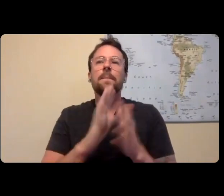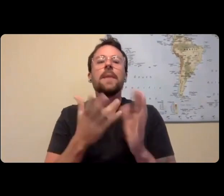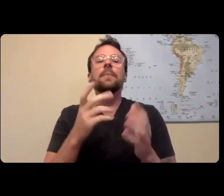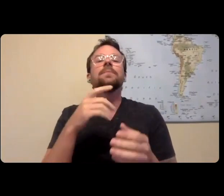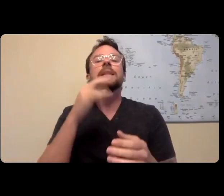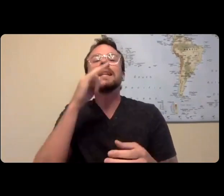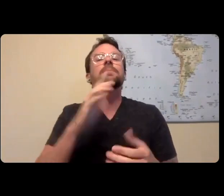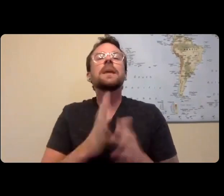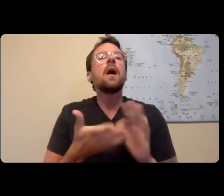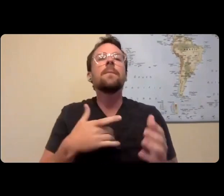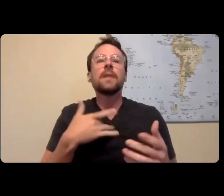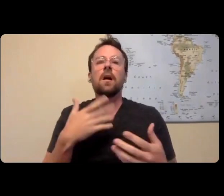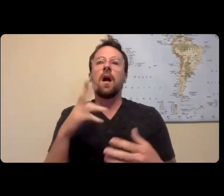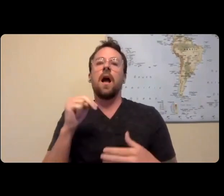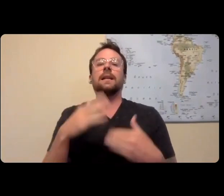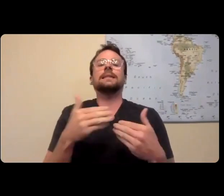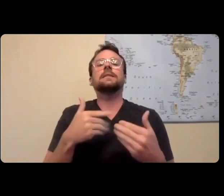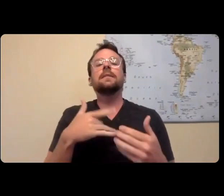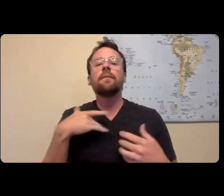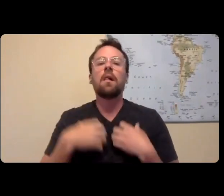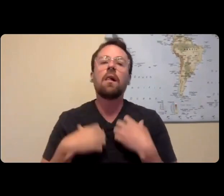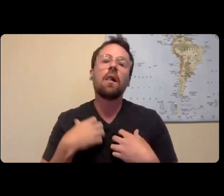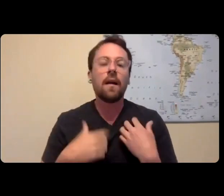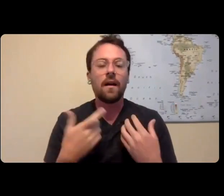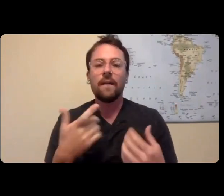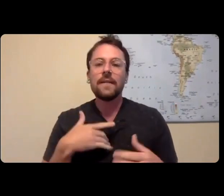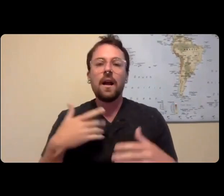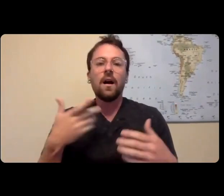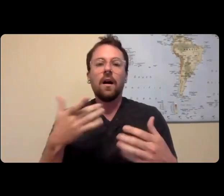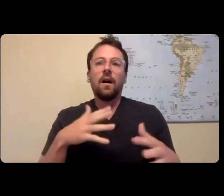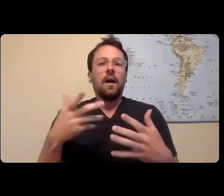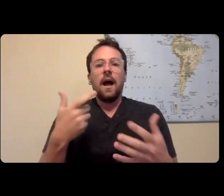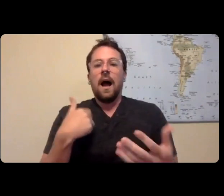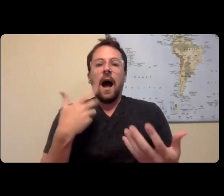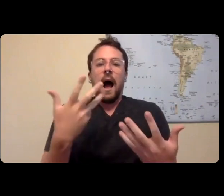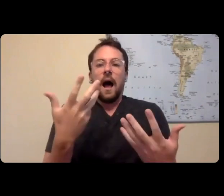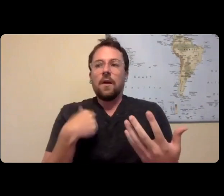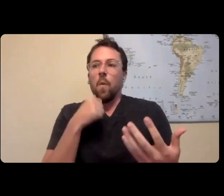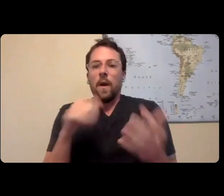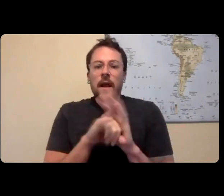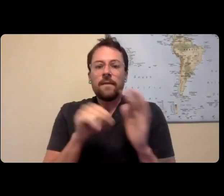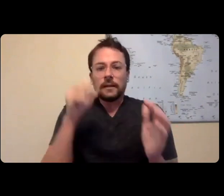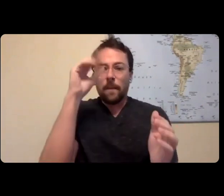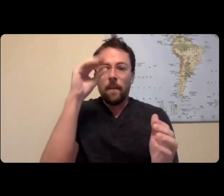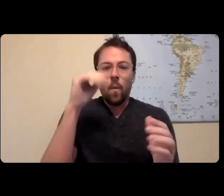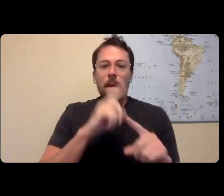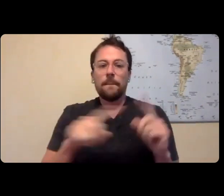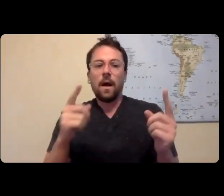Separating students by boys and girls in the class room will certainly become an uneasy